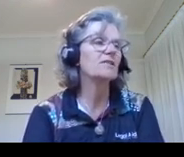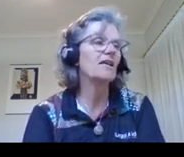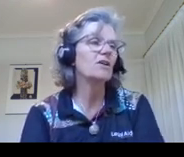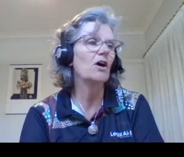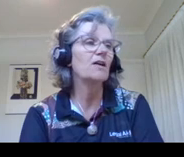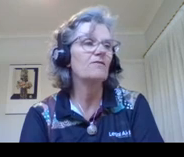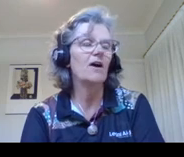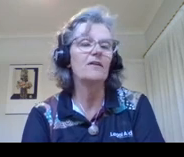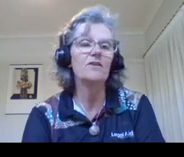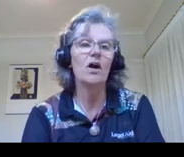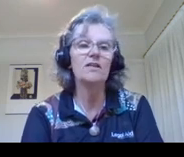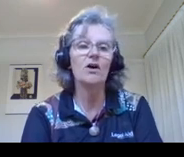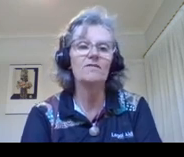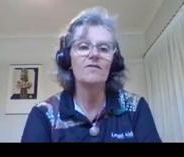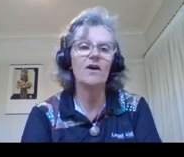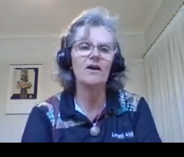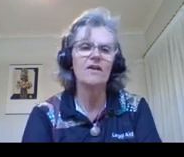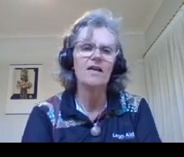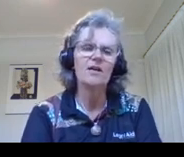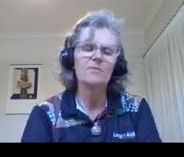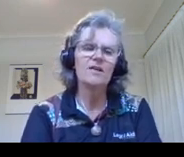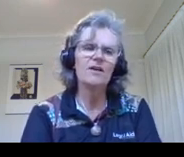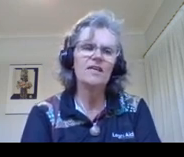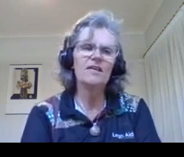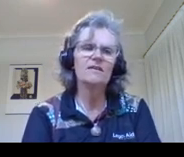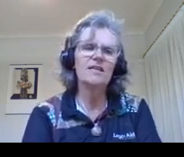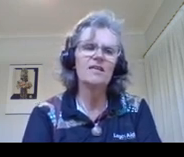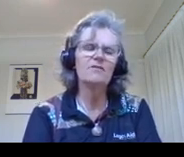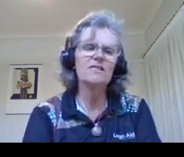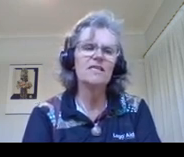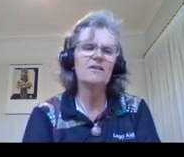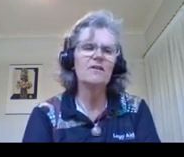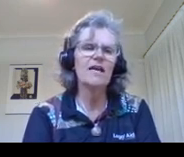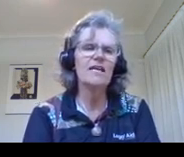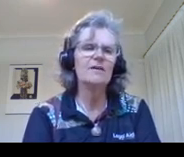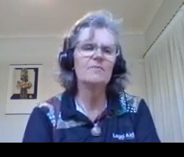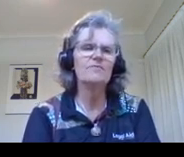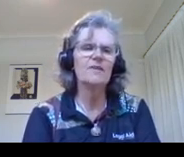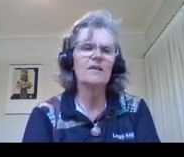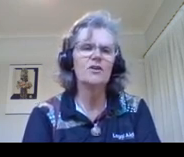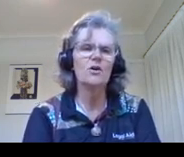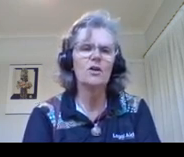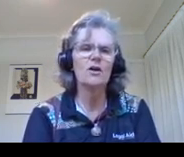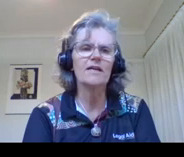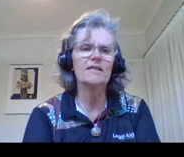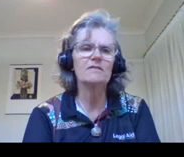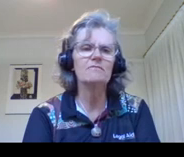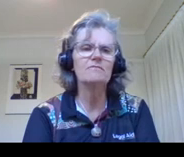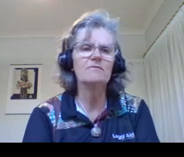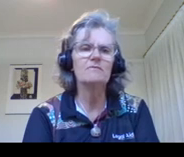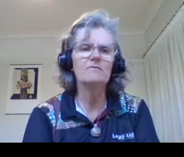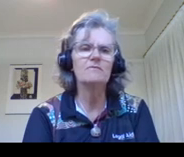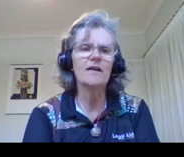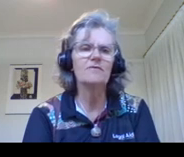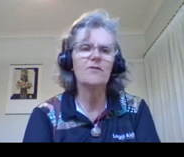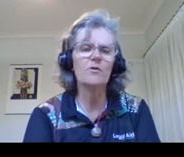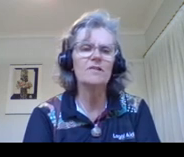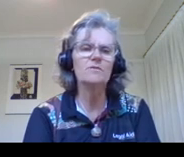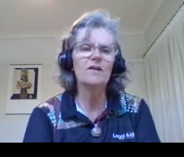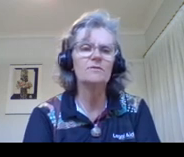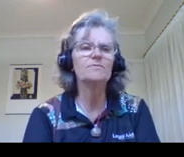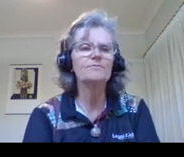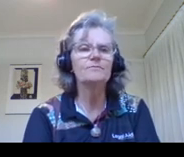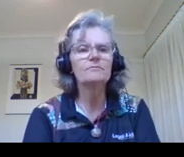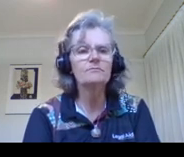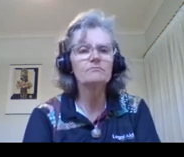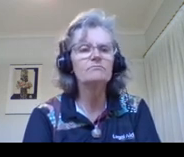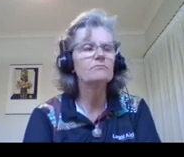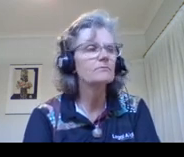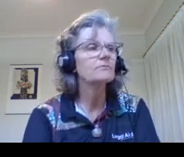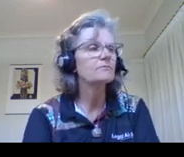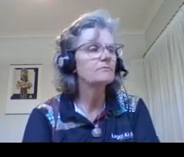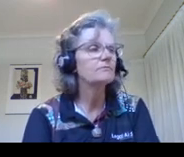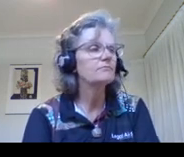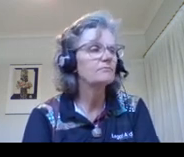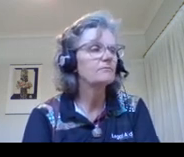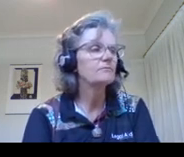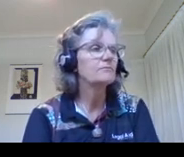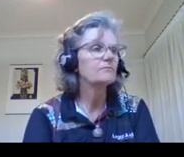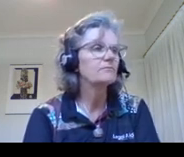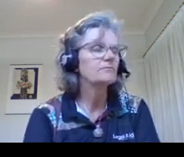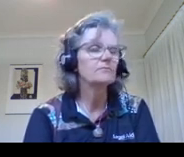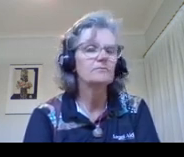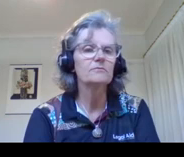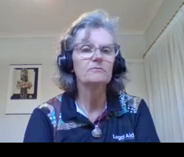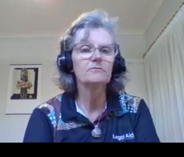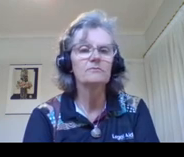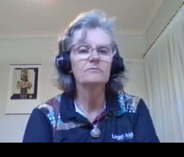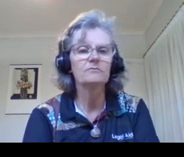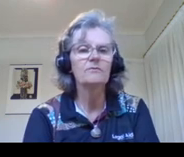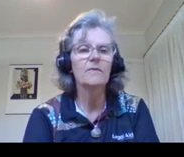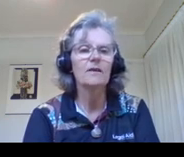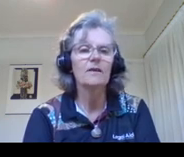795 995 but I think Lydia is there an online form as well yep so the website is scamwatch.gov.eu